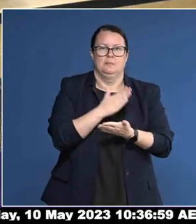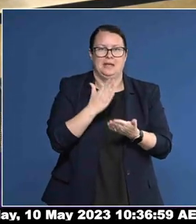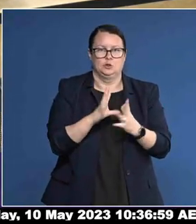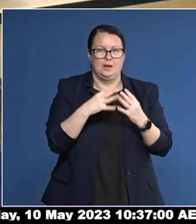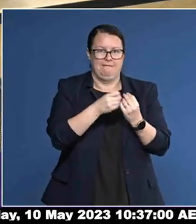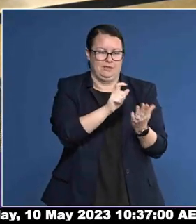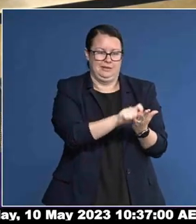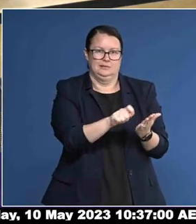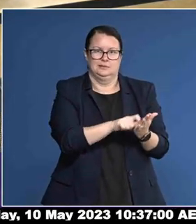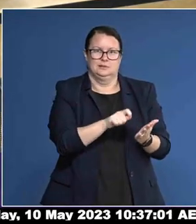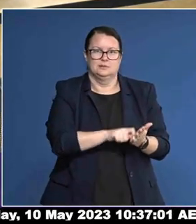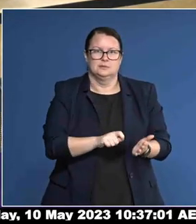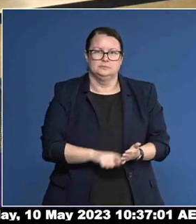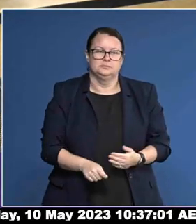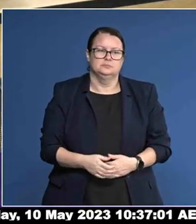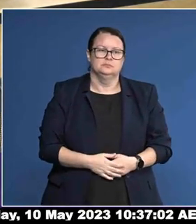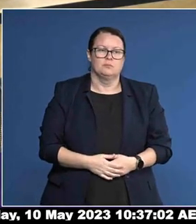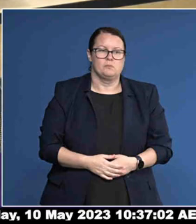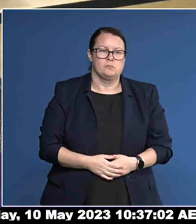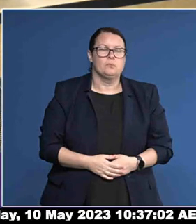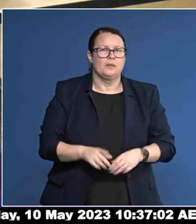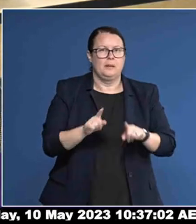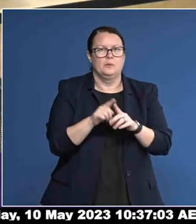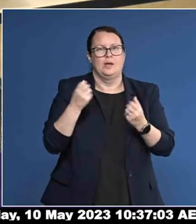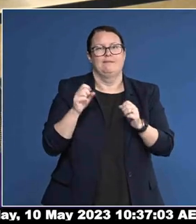but also to take into account that we have interpreters who are in the room and on the